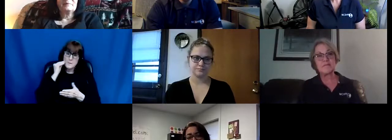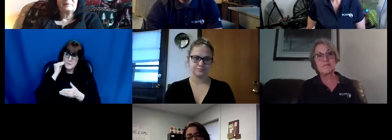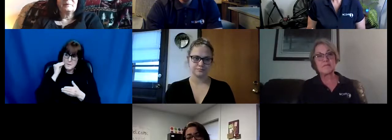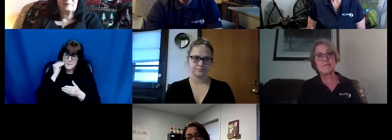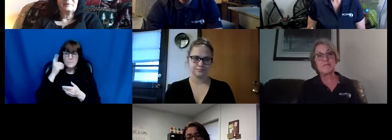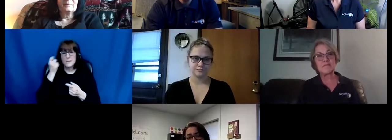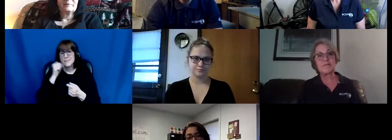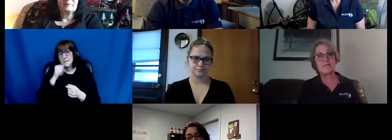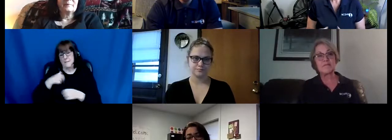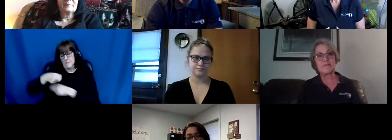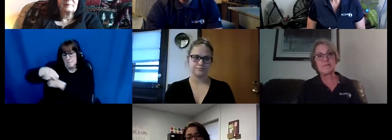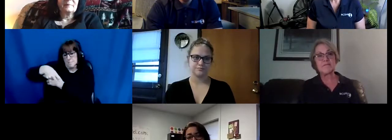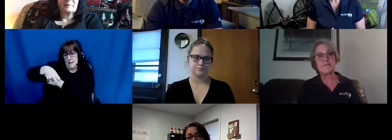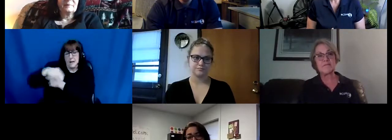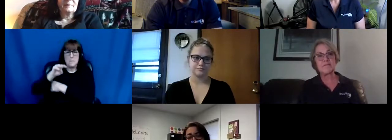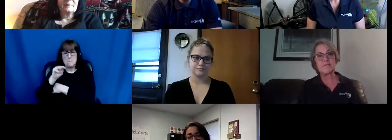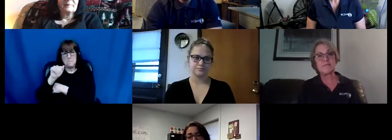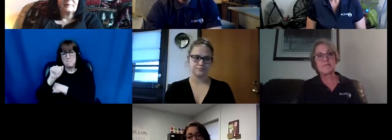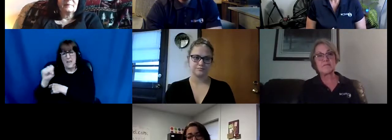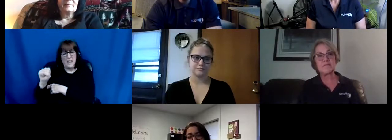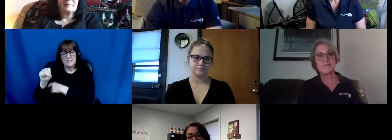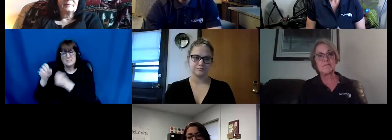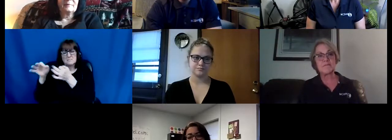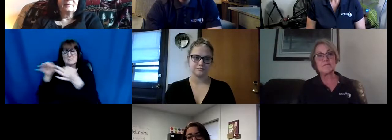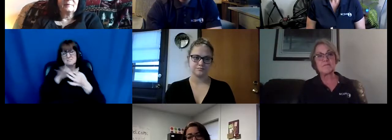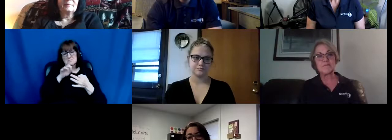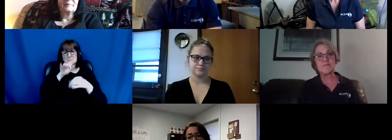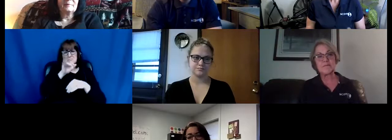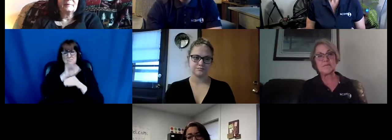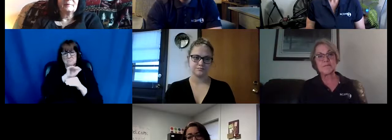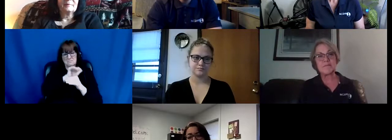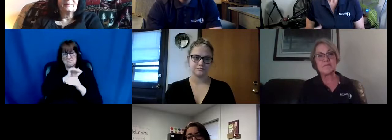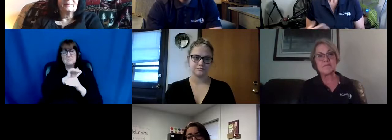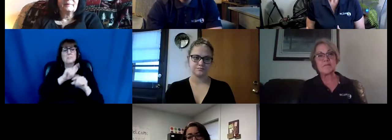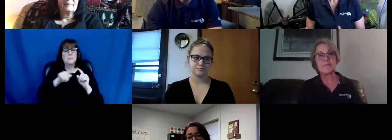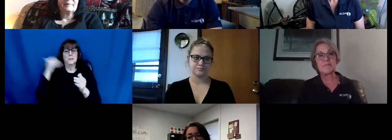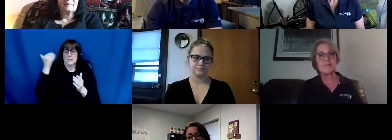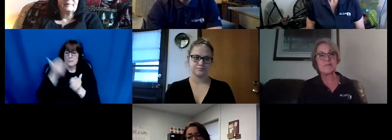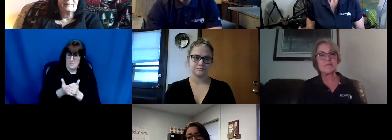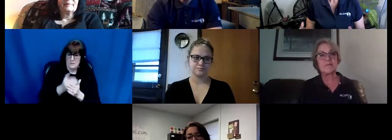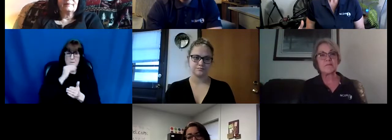midnight mass it was earlier in the evening but we would come home we would usually have some kind of